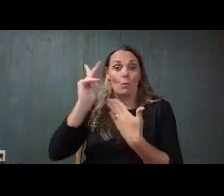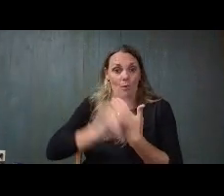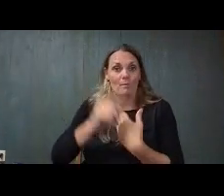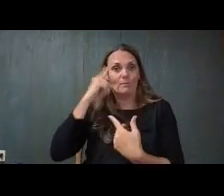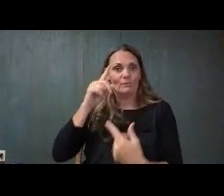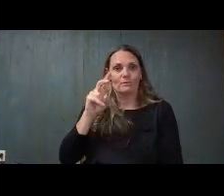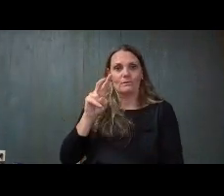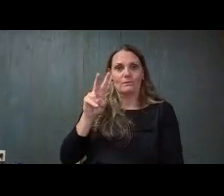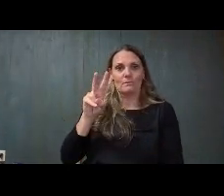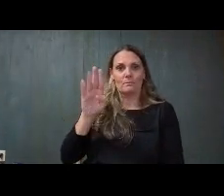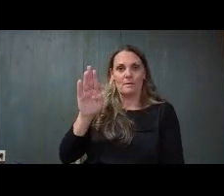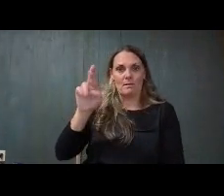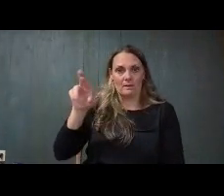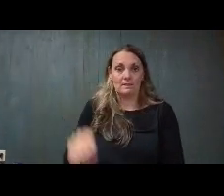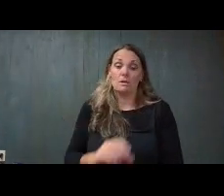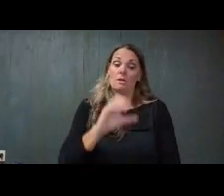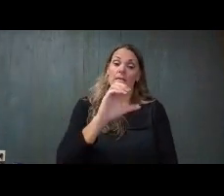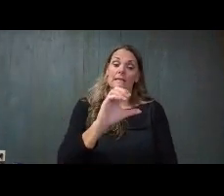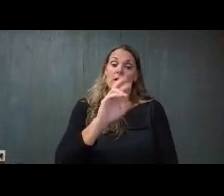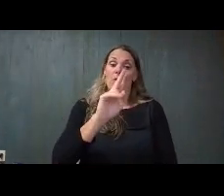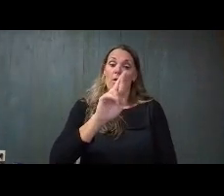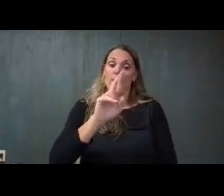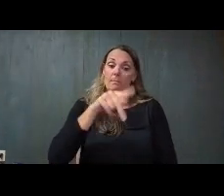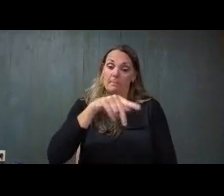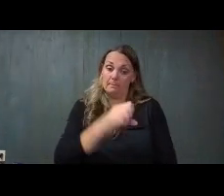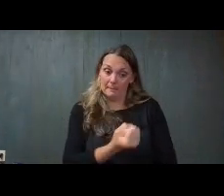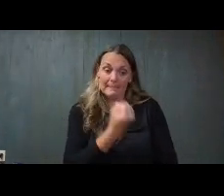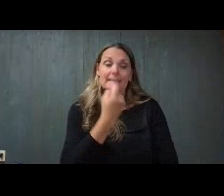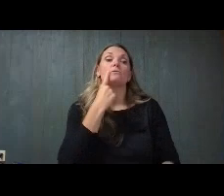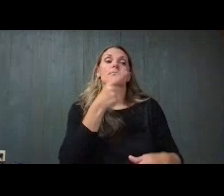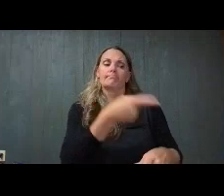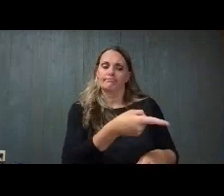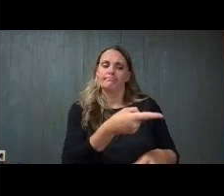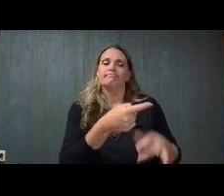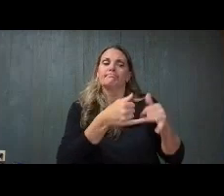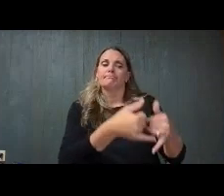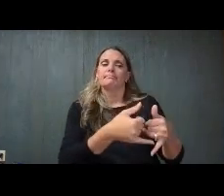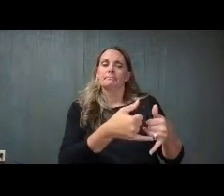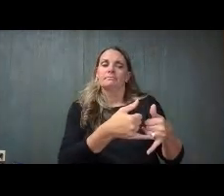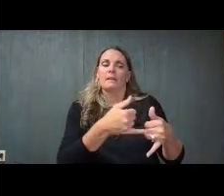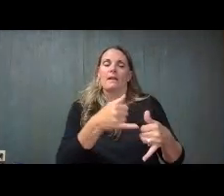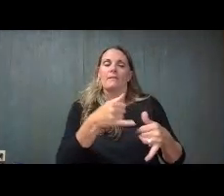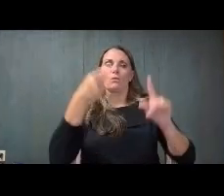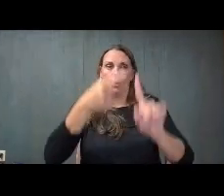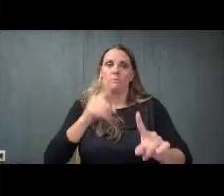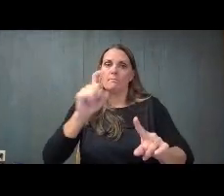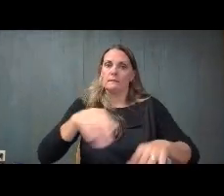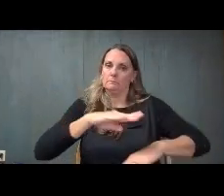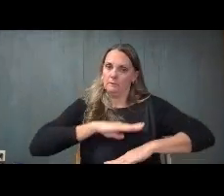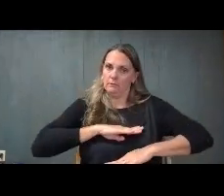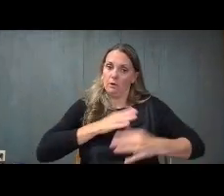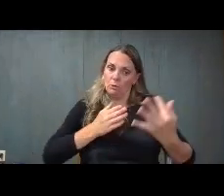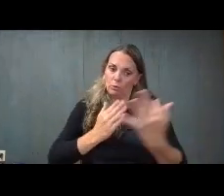Awarded therapies will be responsible for meeting their incentive Retention plan goals throughout the contract term,